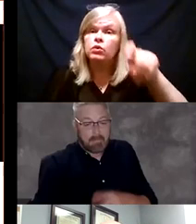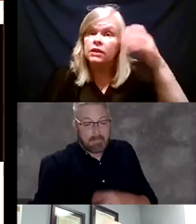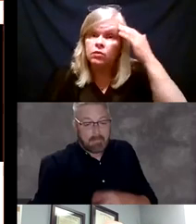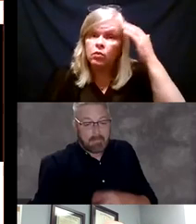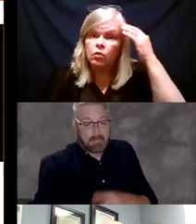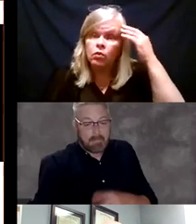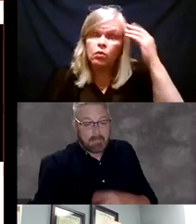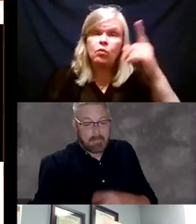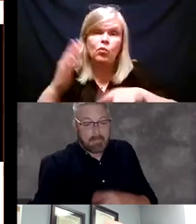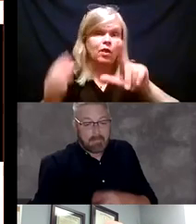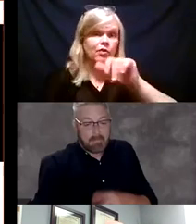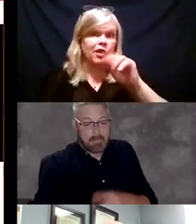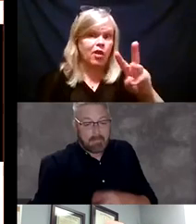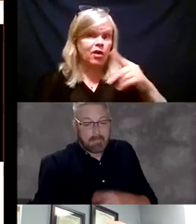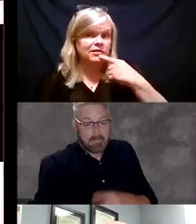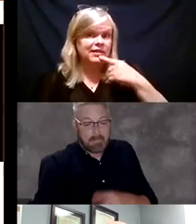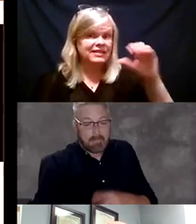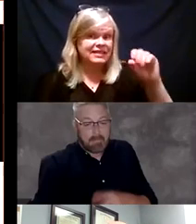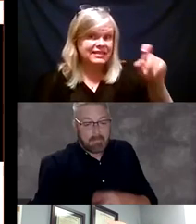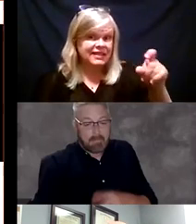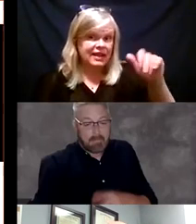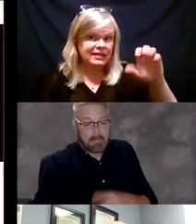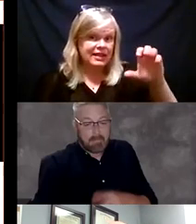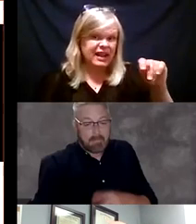LAW SAYS IS A SEX ACT MAY NOT ALWAYS BE WHAT WE THINK OF AS A